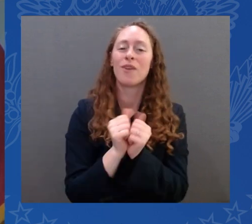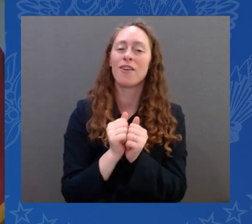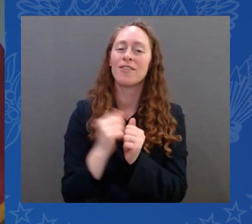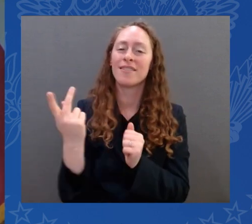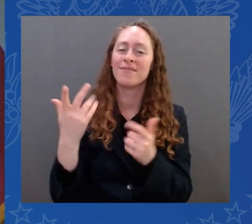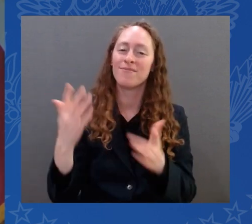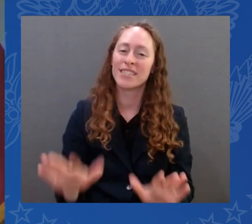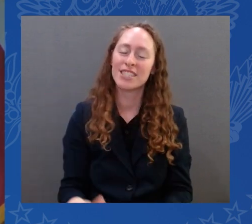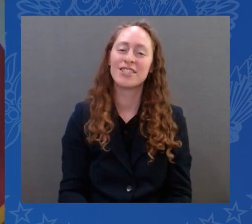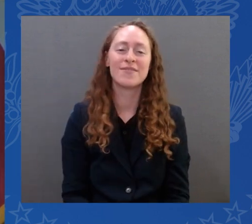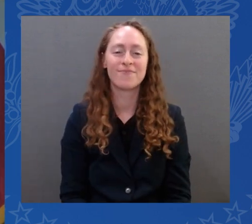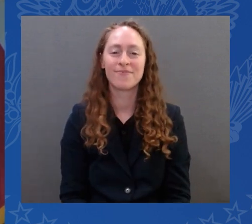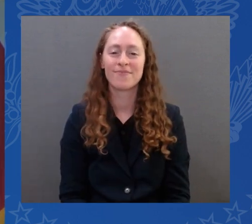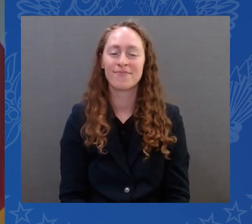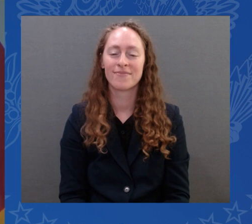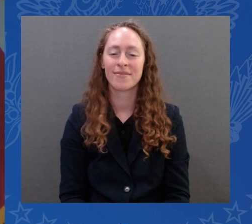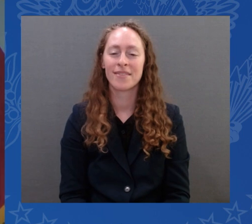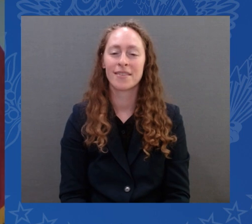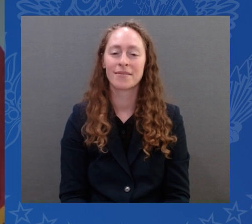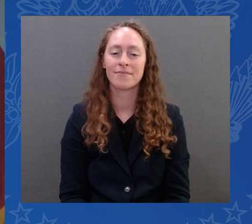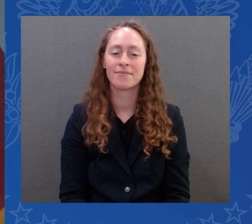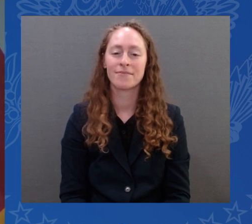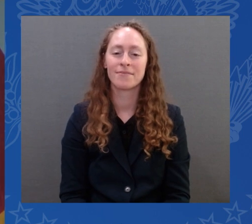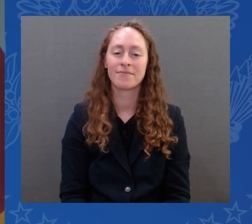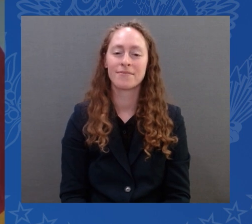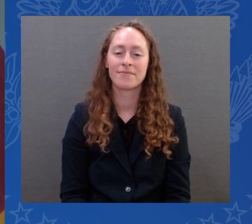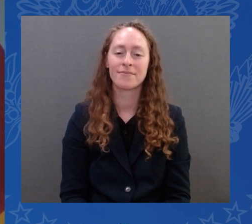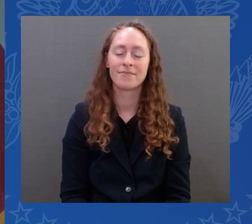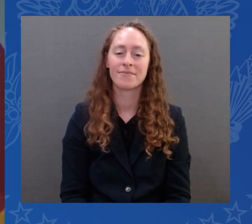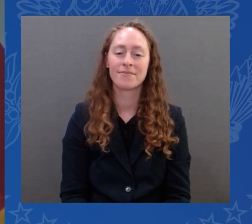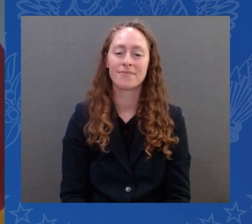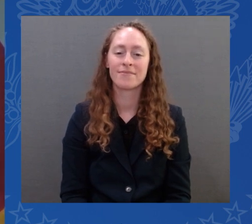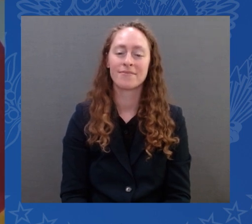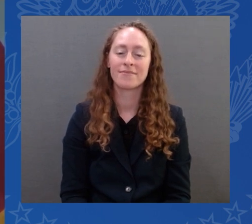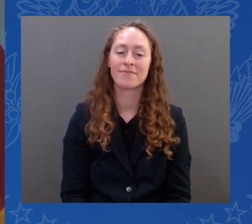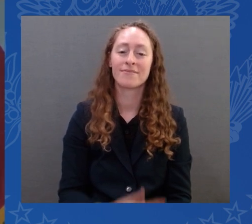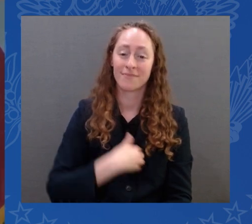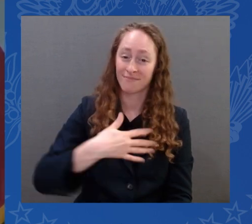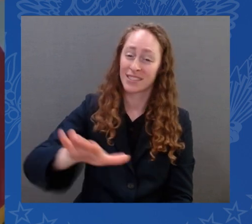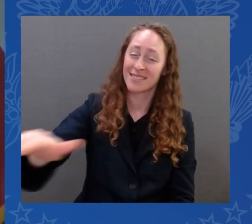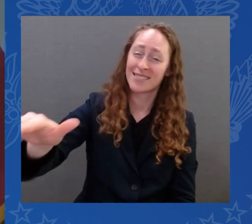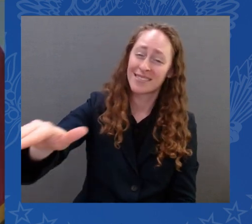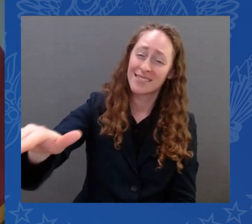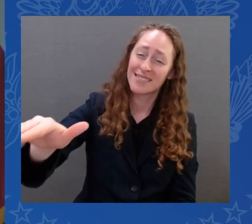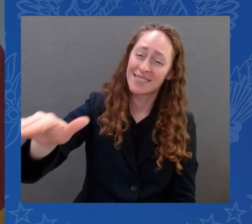He was a man of great principle and capacity.